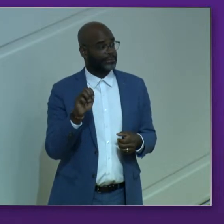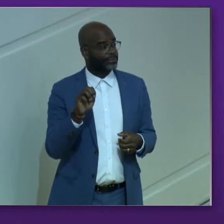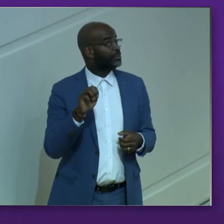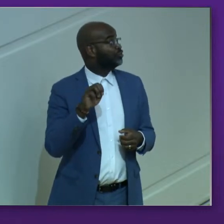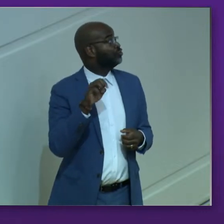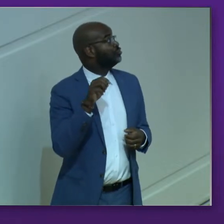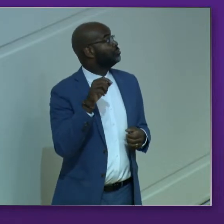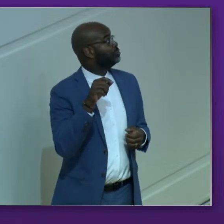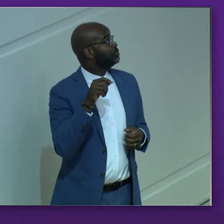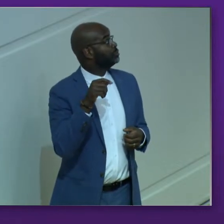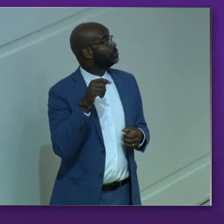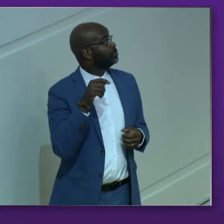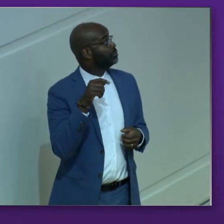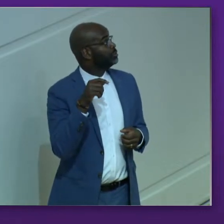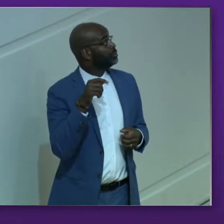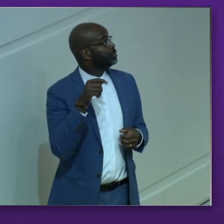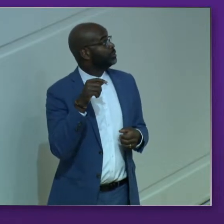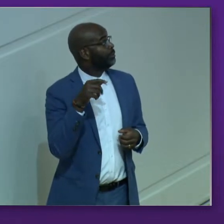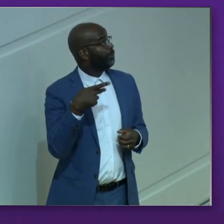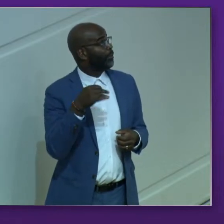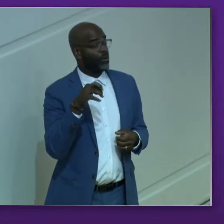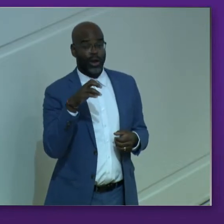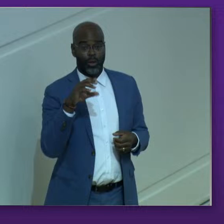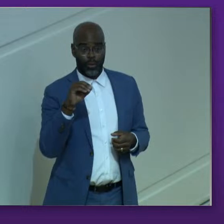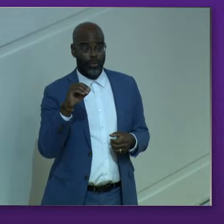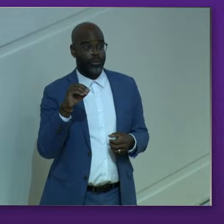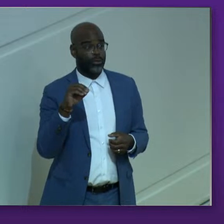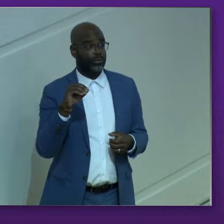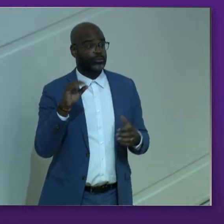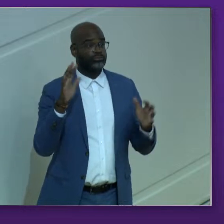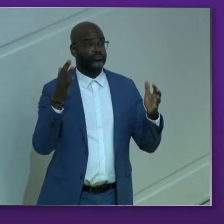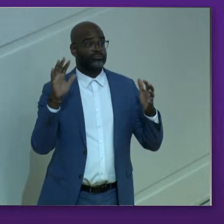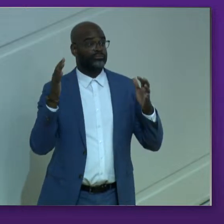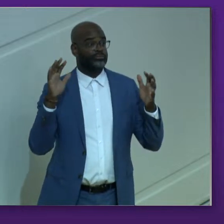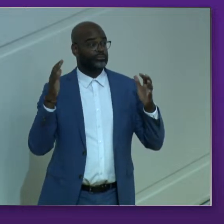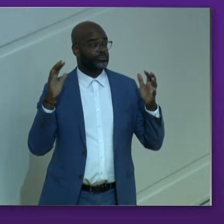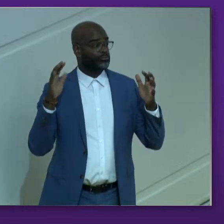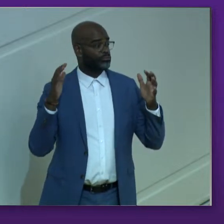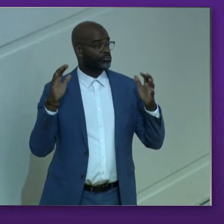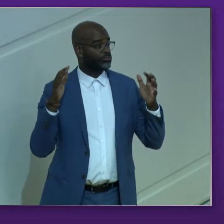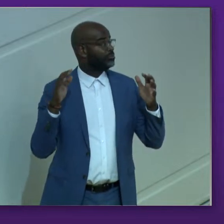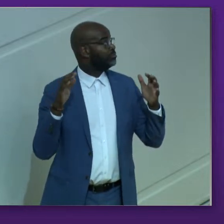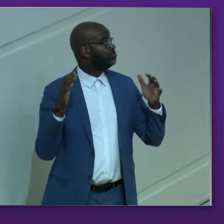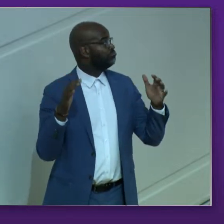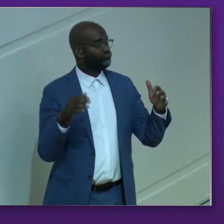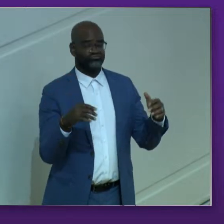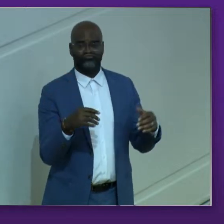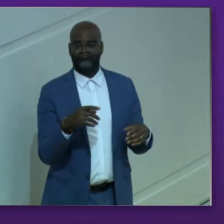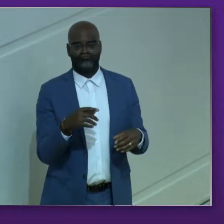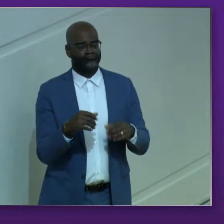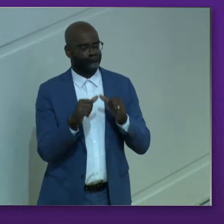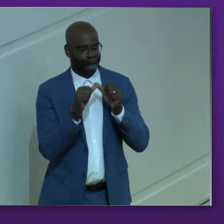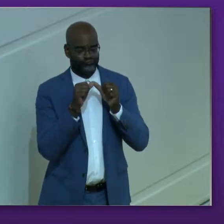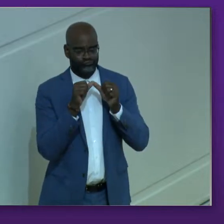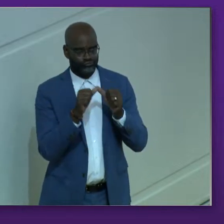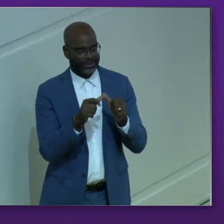PICTURE . WE WILL TAKE A SHOT AS WE GO THROUGH EACH CATEGORY. FIRST CATEGORY BEING